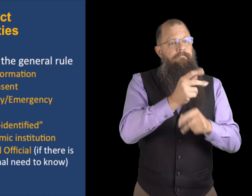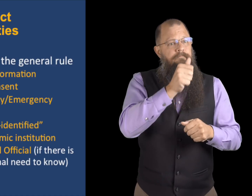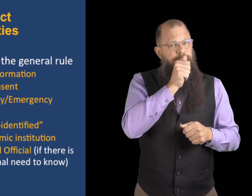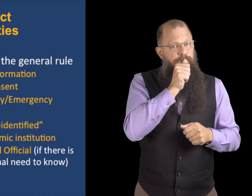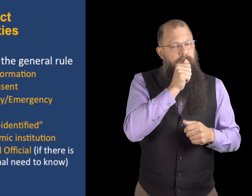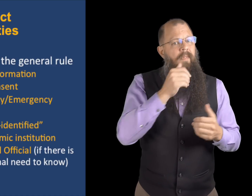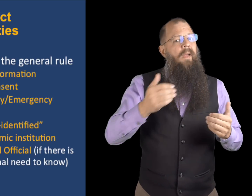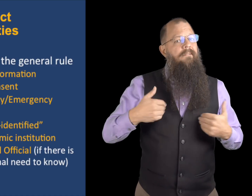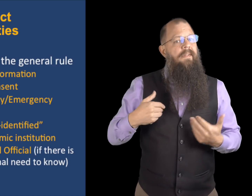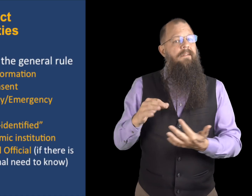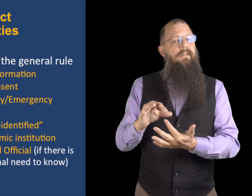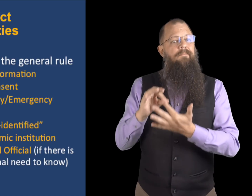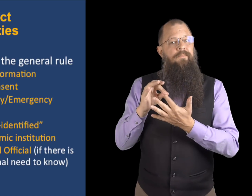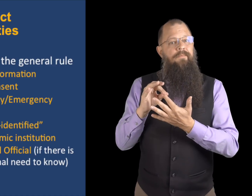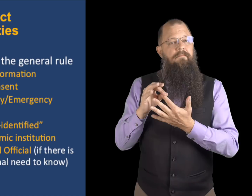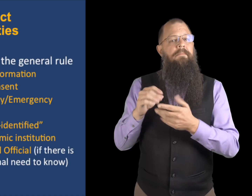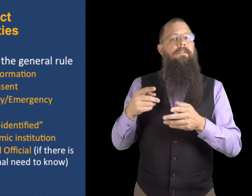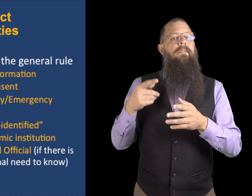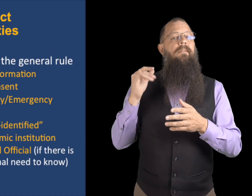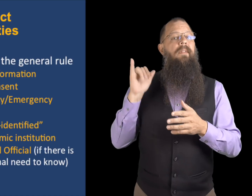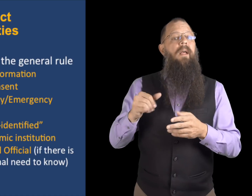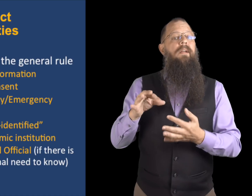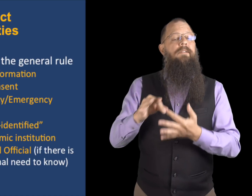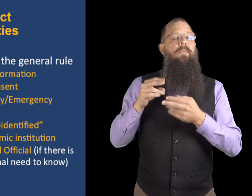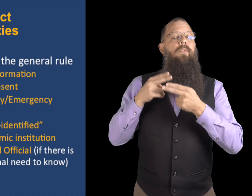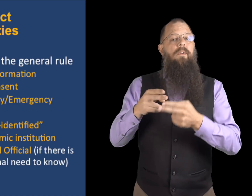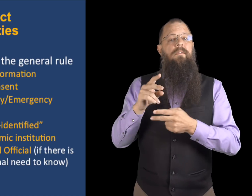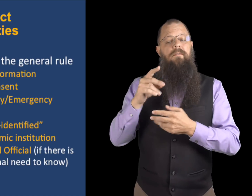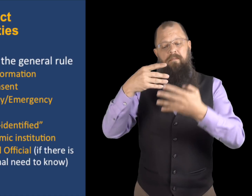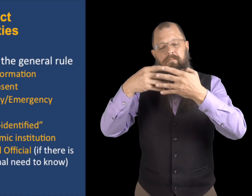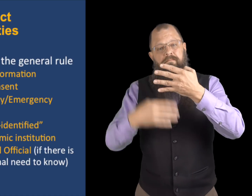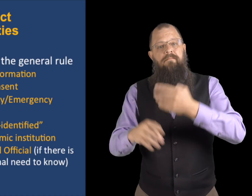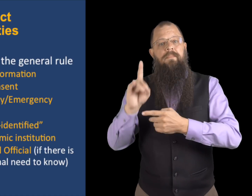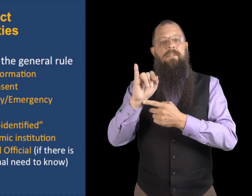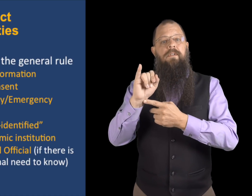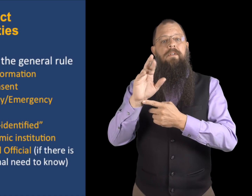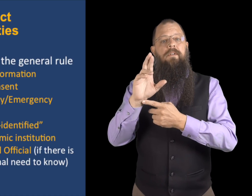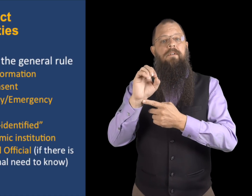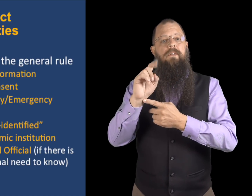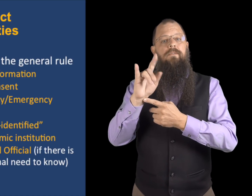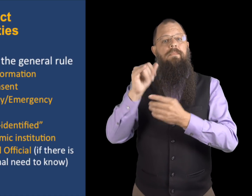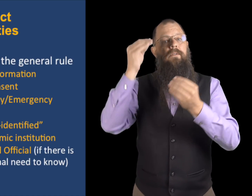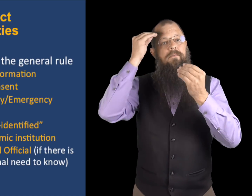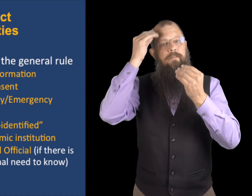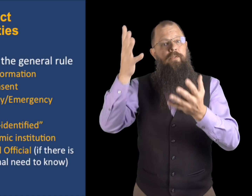records confidential, however there are exceptions to the rule. These exceptions